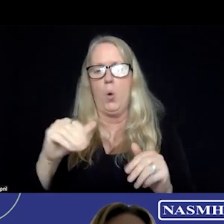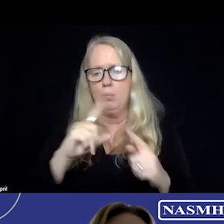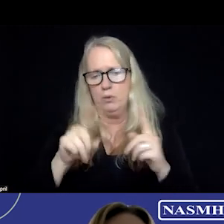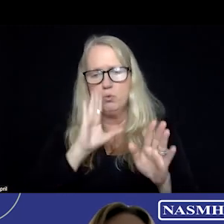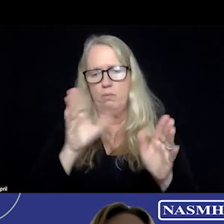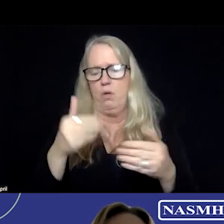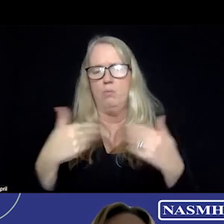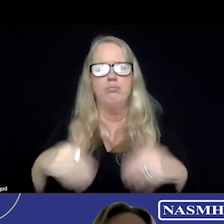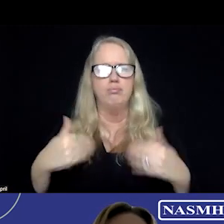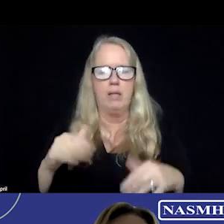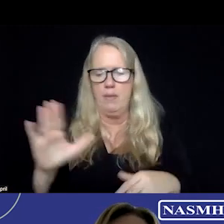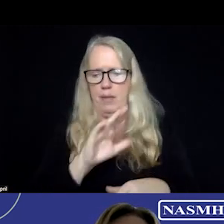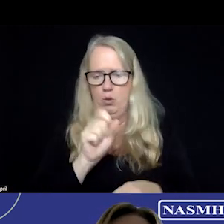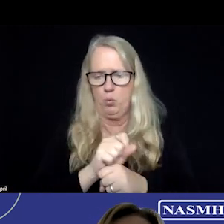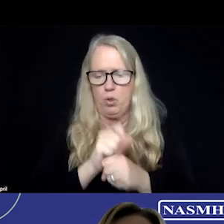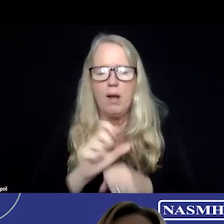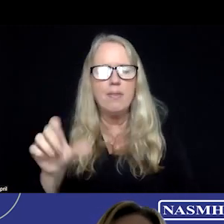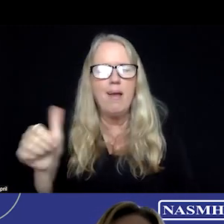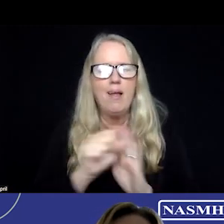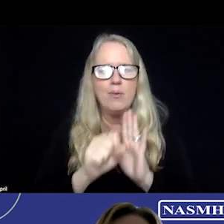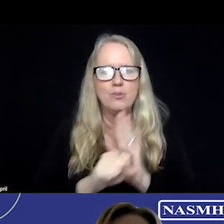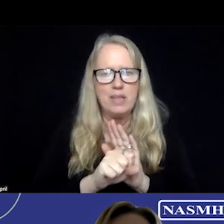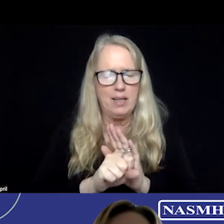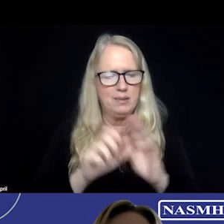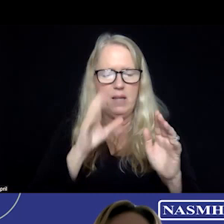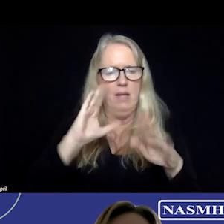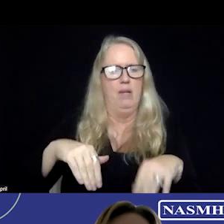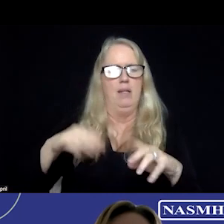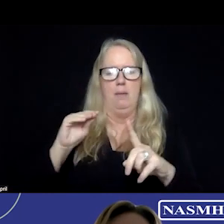THE AMAZING WORK ON THE STATES HAVE NOT YET BEEN HIGHLIGHTED SO